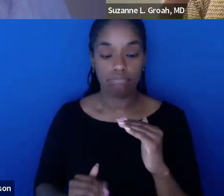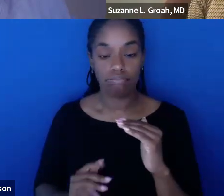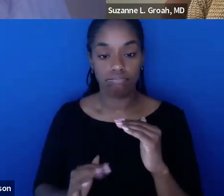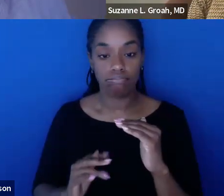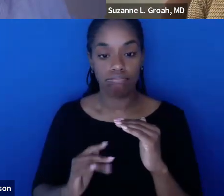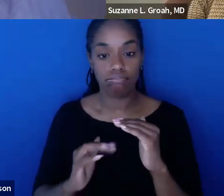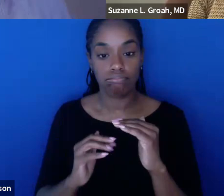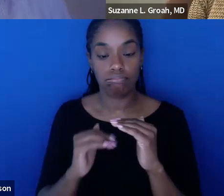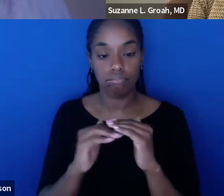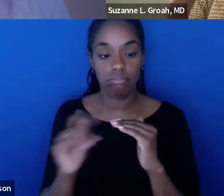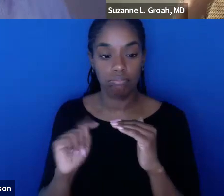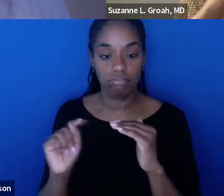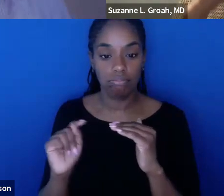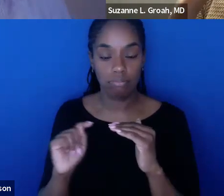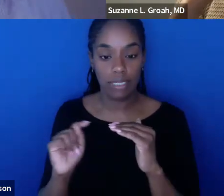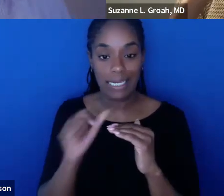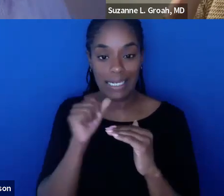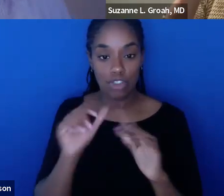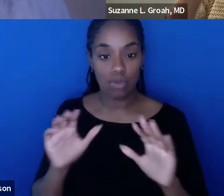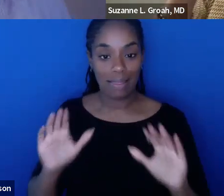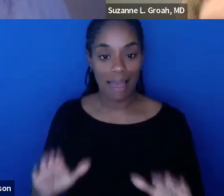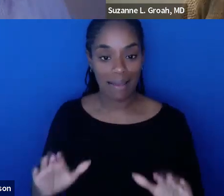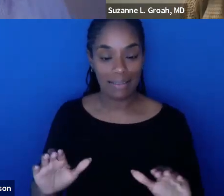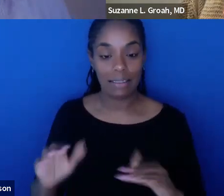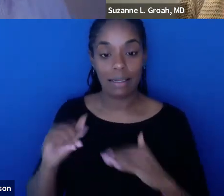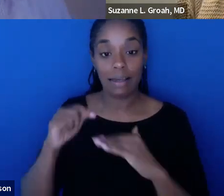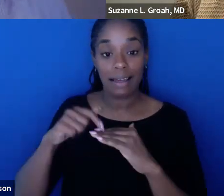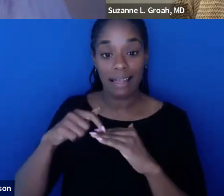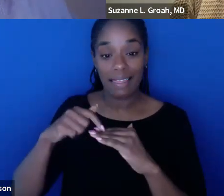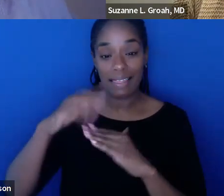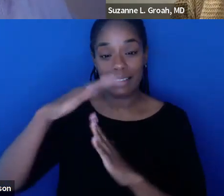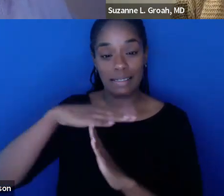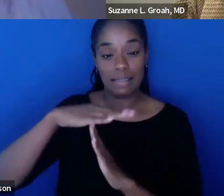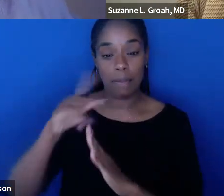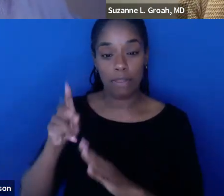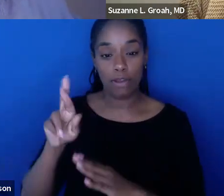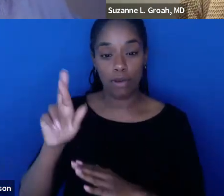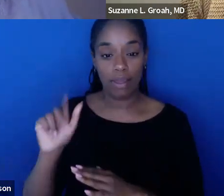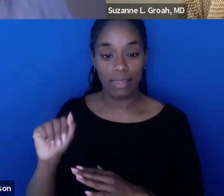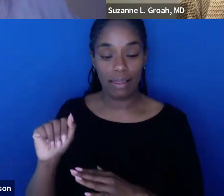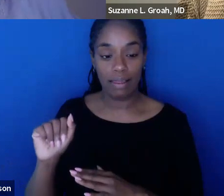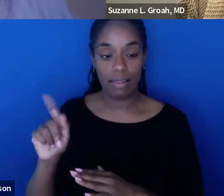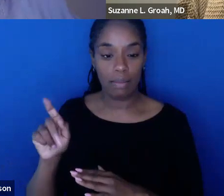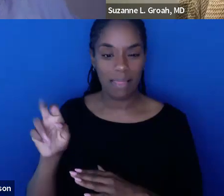But the sphincter at the bottom, which is at the top of the urethra, is the, sort of the exit way out of the bladder.